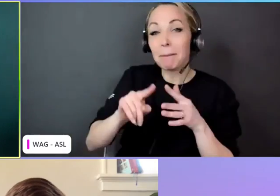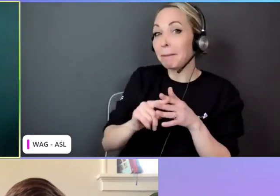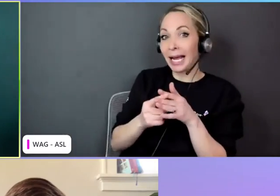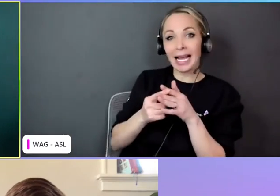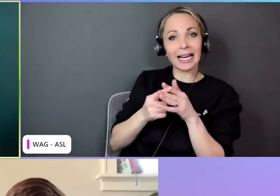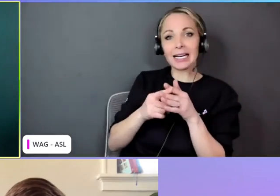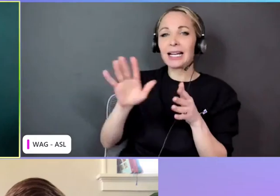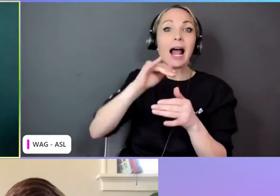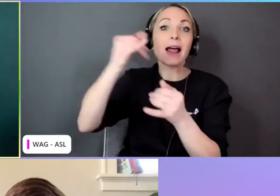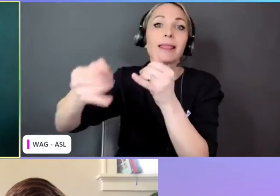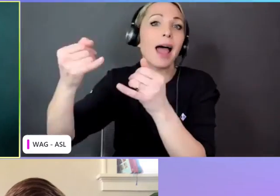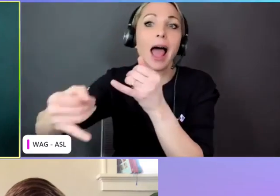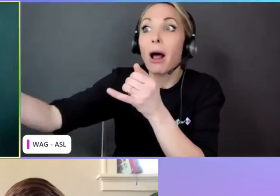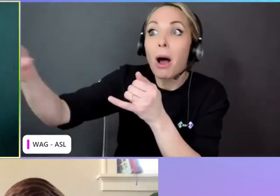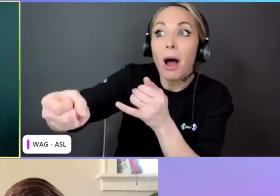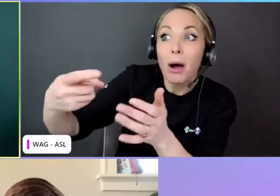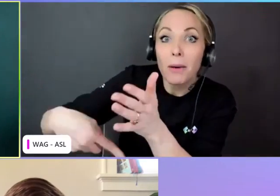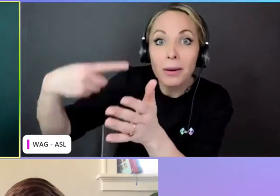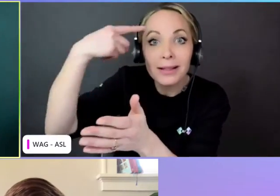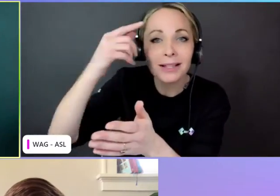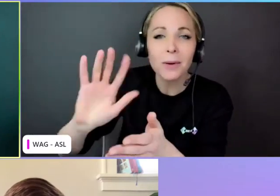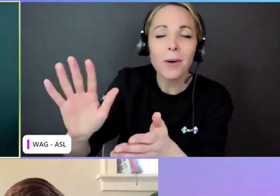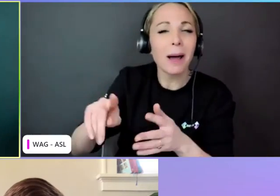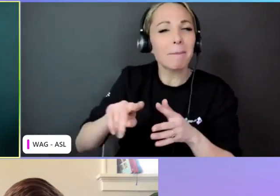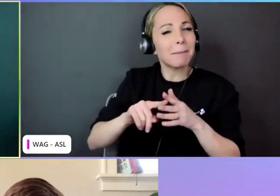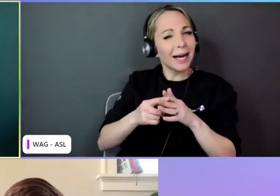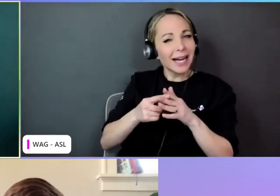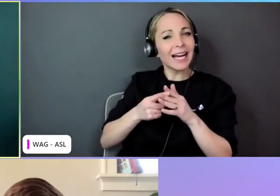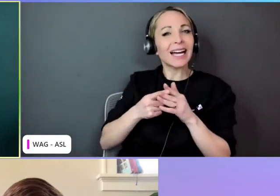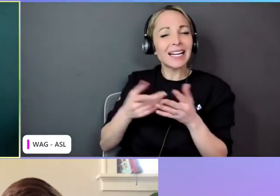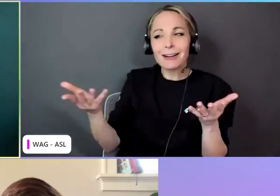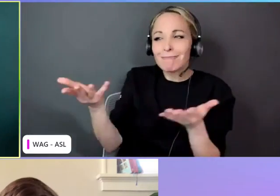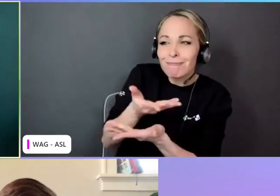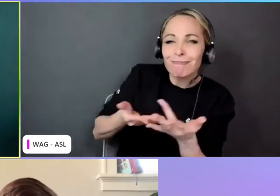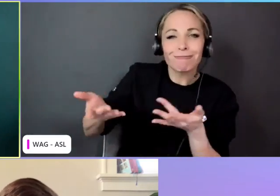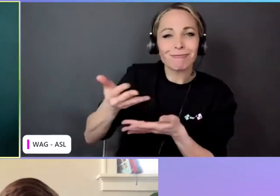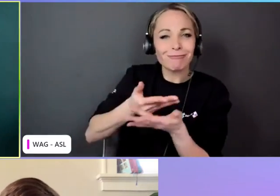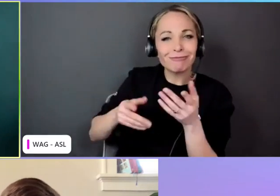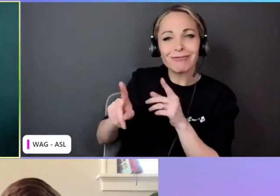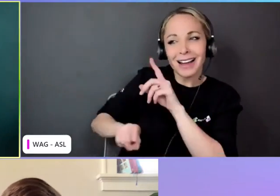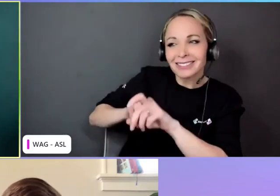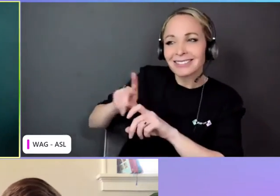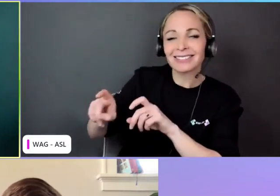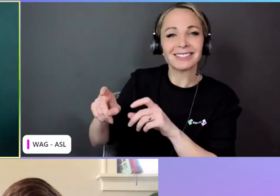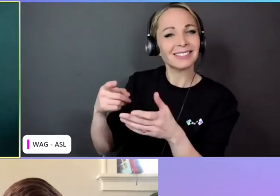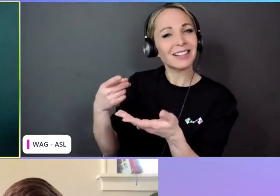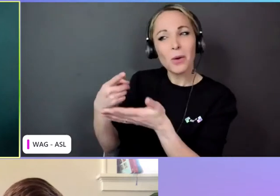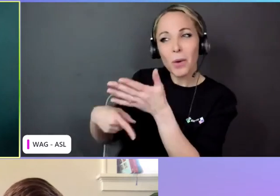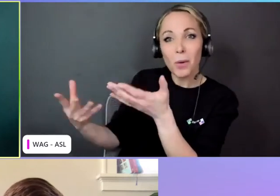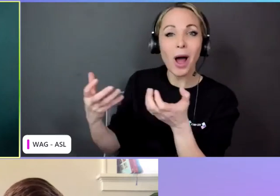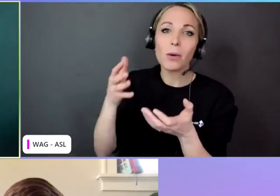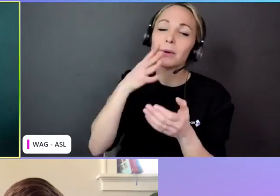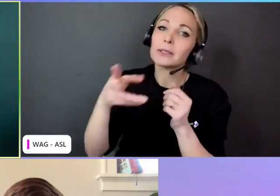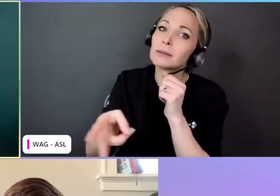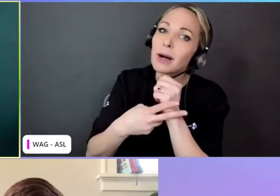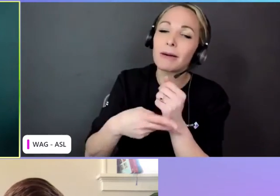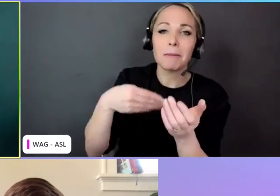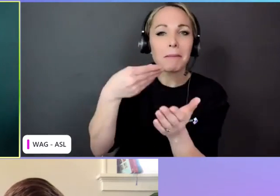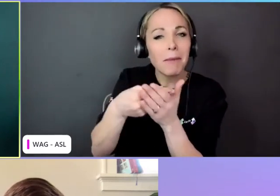the end. That is a problem. We need to bring people into the beginning before we've created the thing. Save a lot